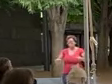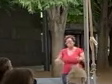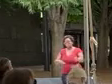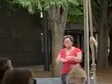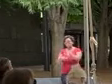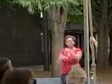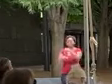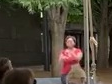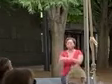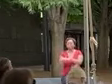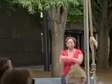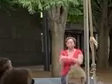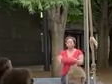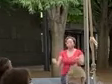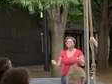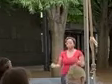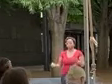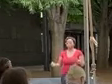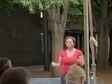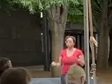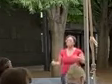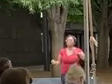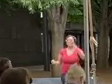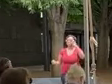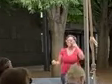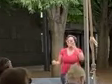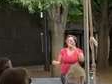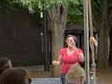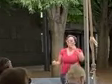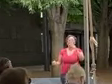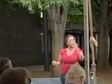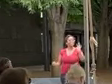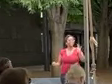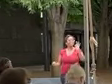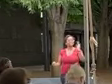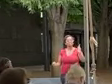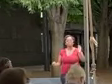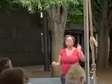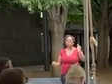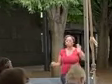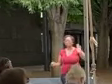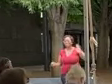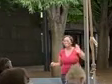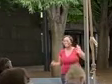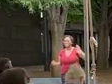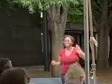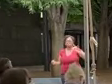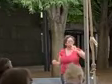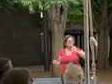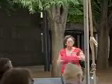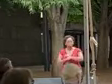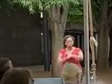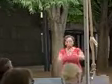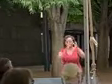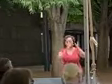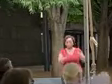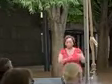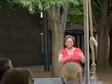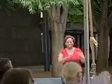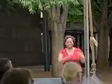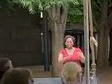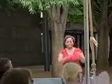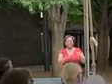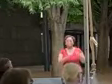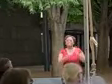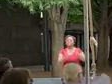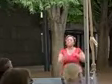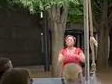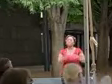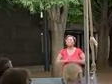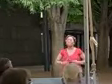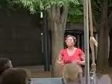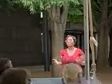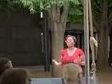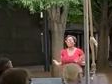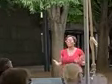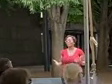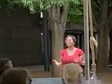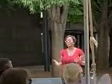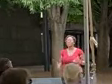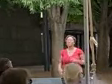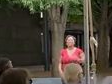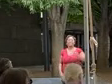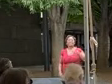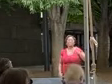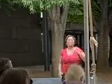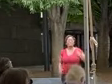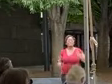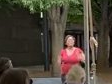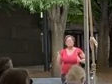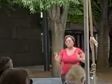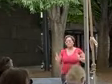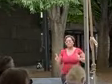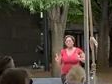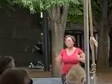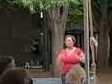of Roosevelt's own design reminds us that there are no heights Americans with disabilities cannot reach.